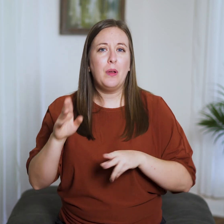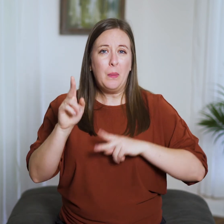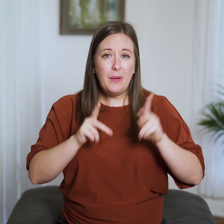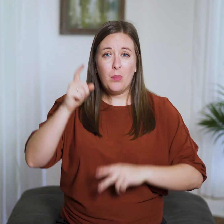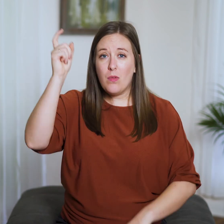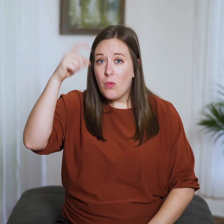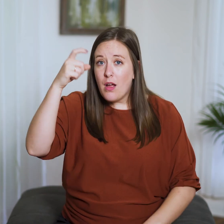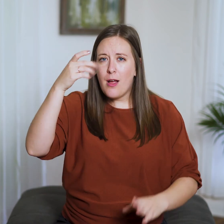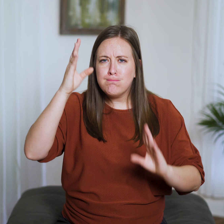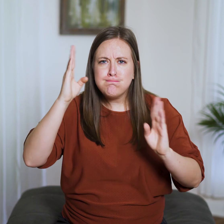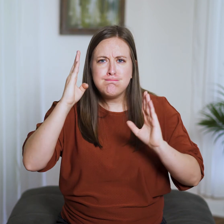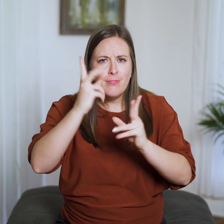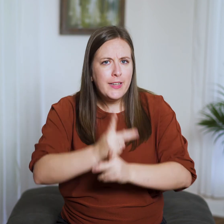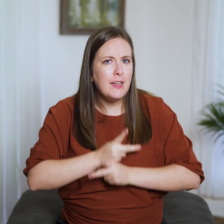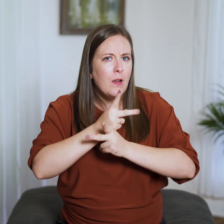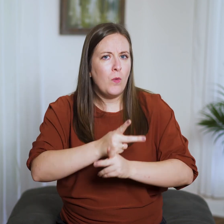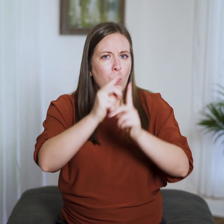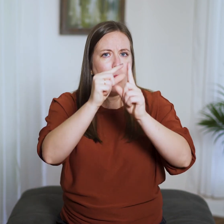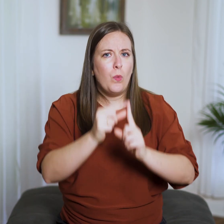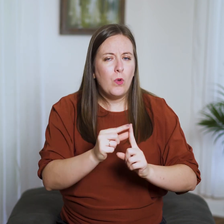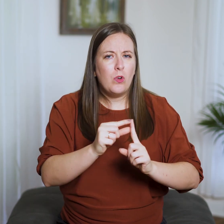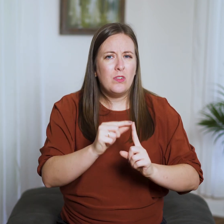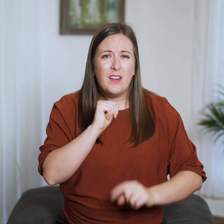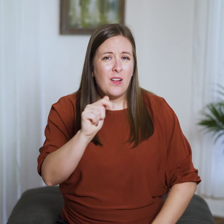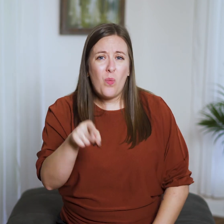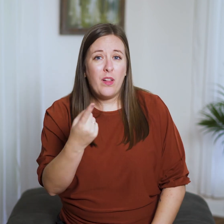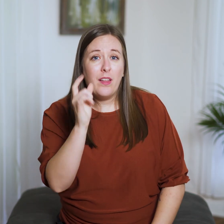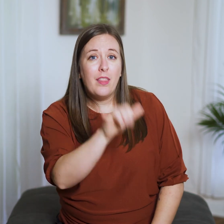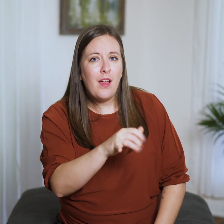The wise aren’t just attentive to their words—